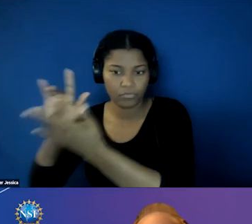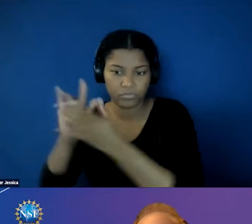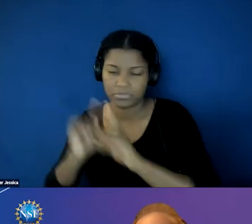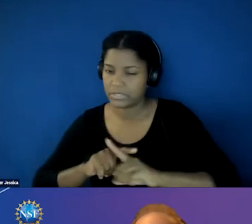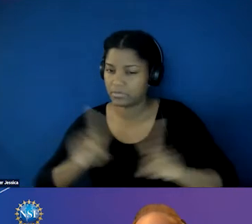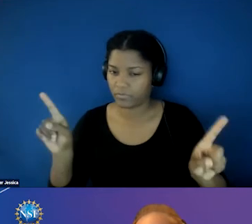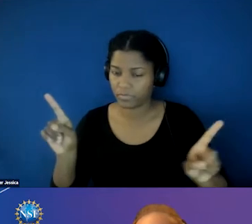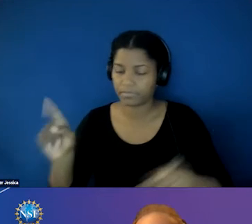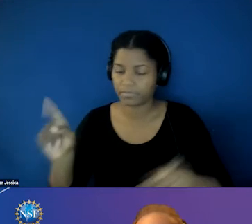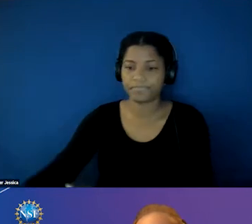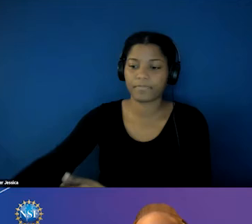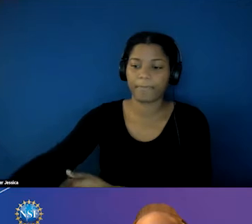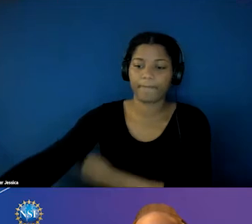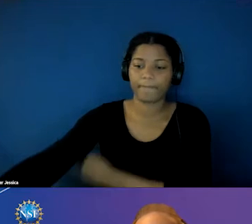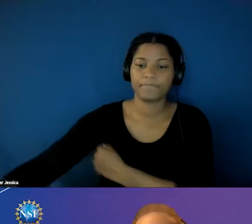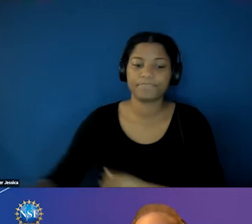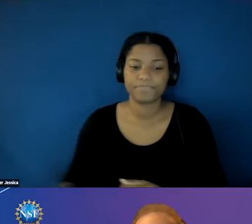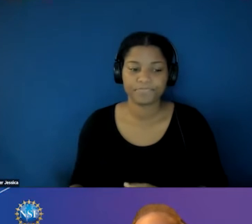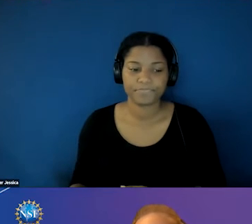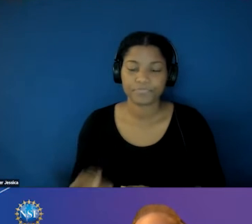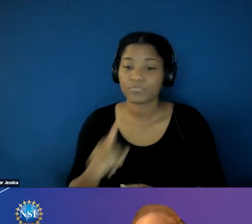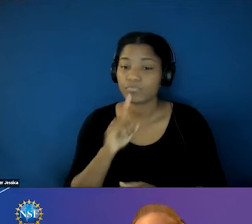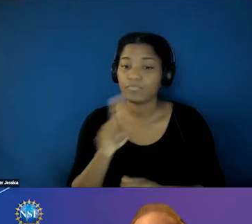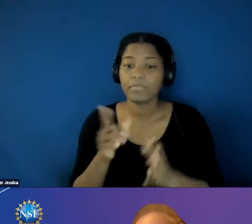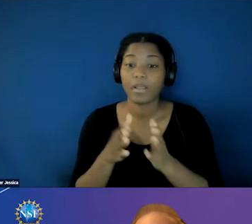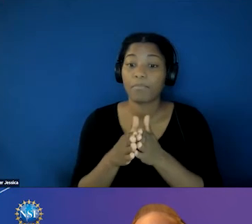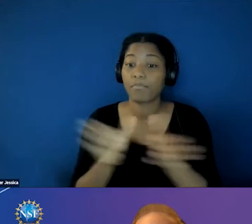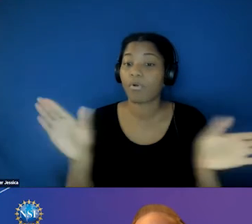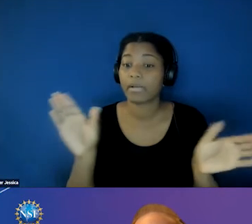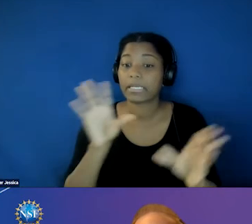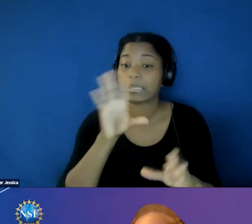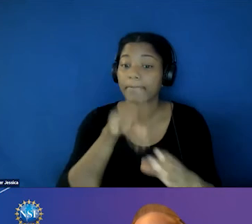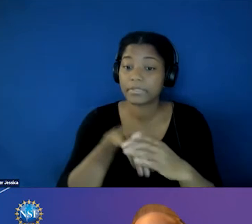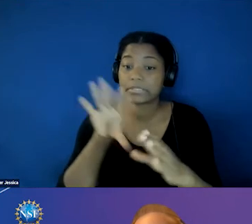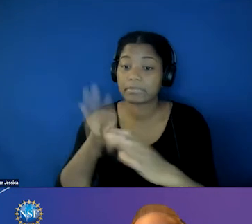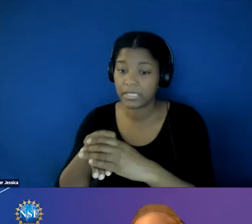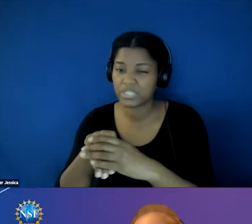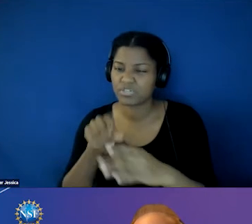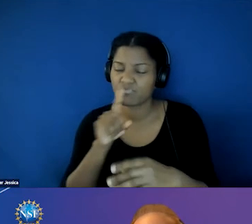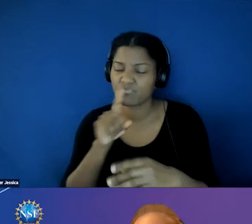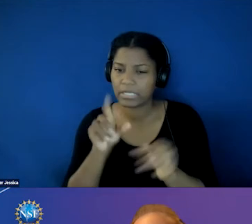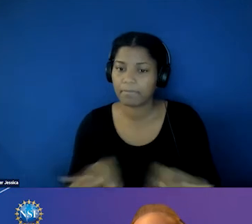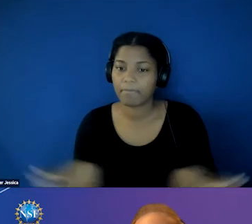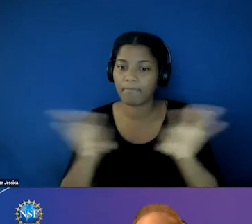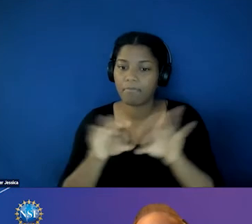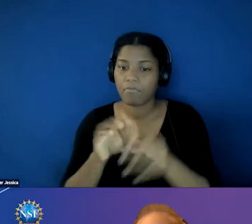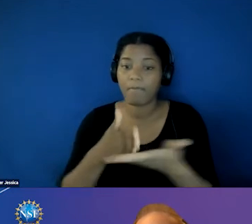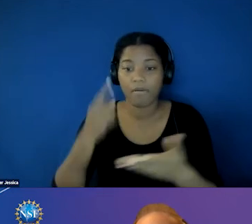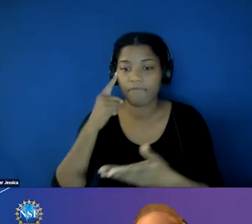And what I do want to mention too, broadening participation is an important part of an MRI proposal.